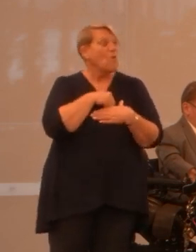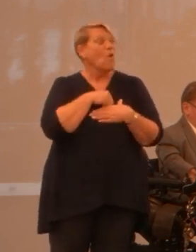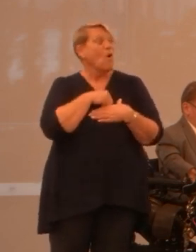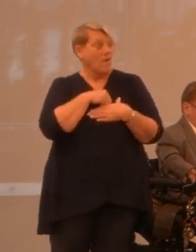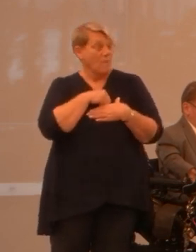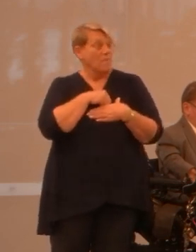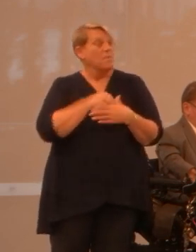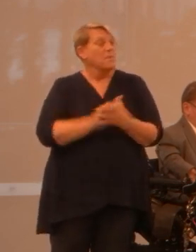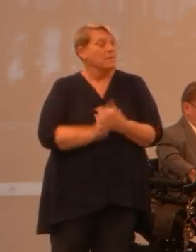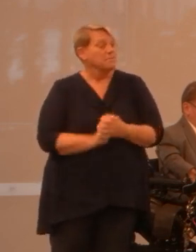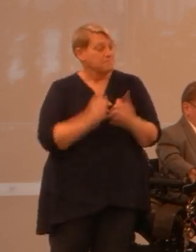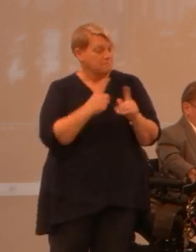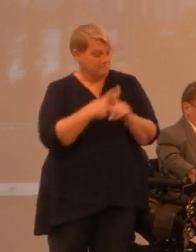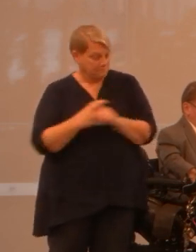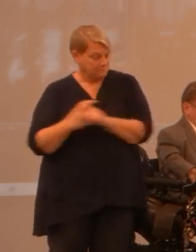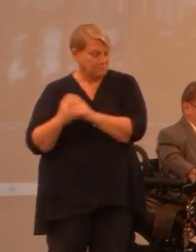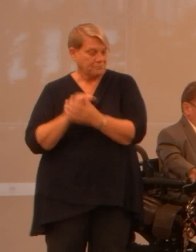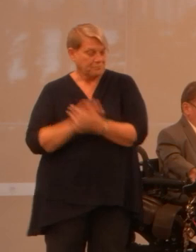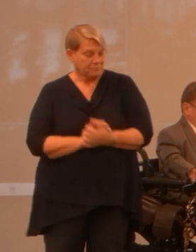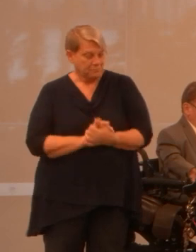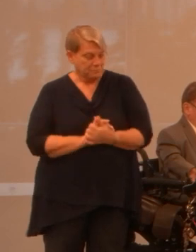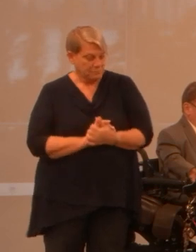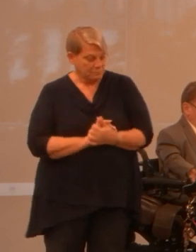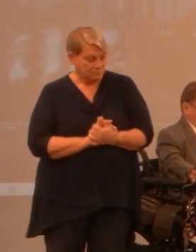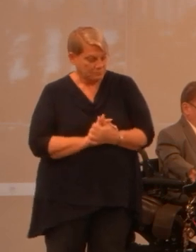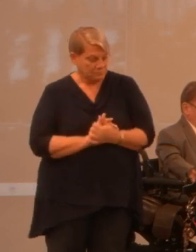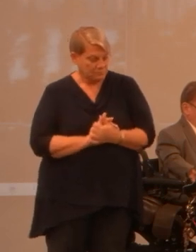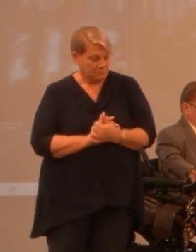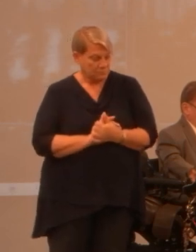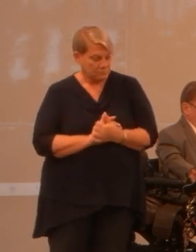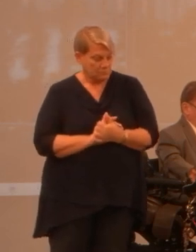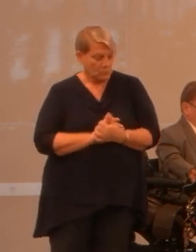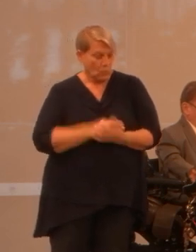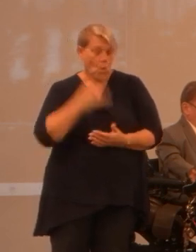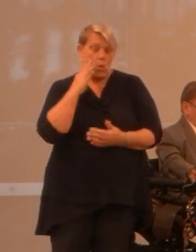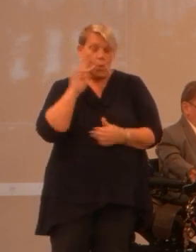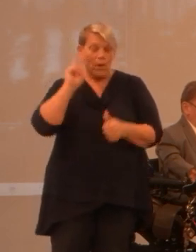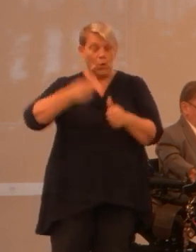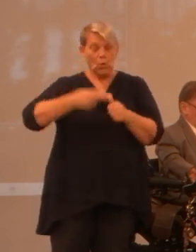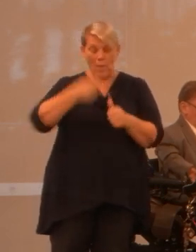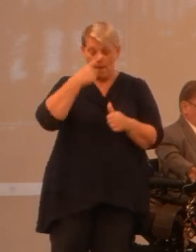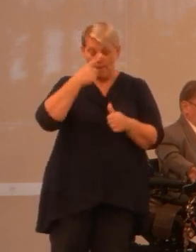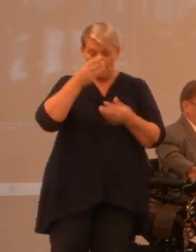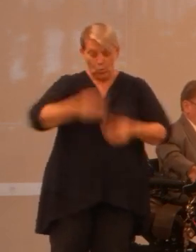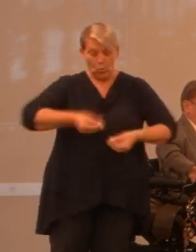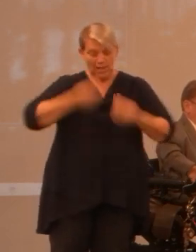[Speaking in Noongar] So we Noongar people were given our knowledge with the oral tradition,